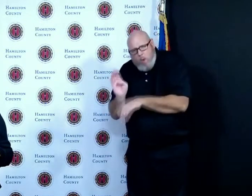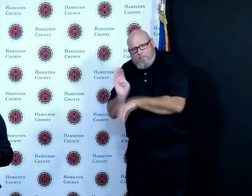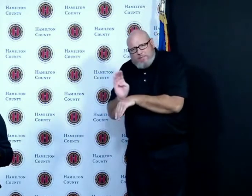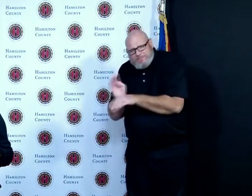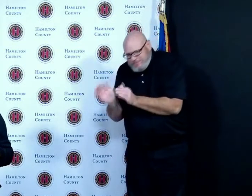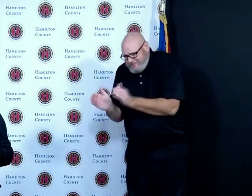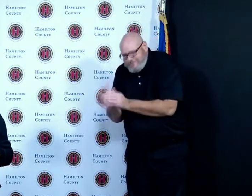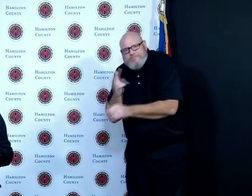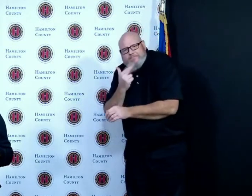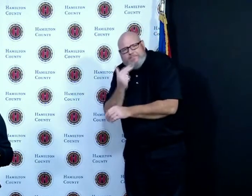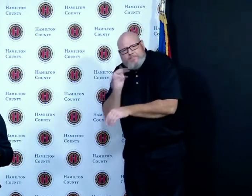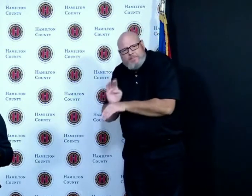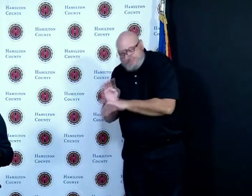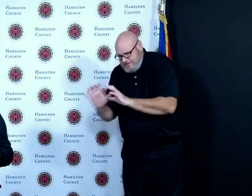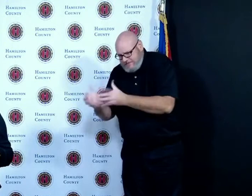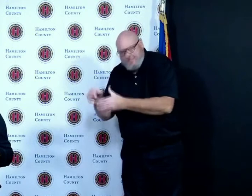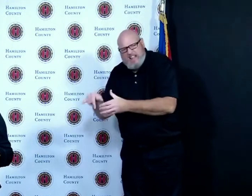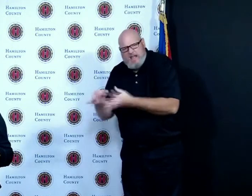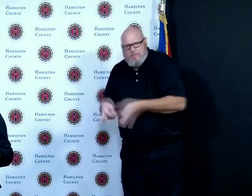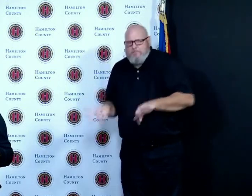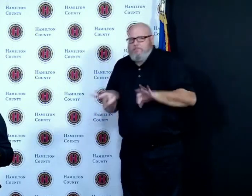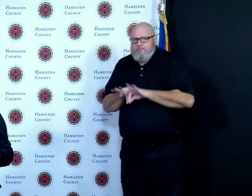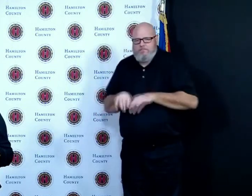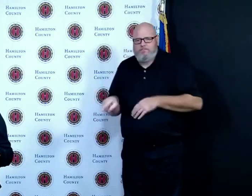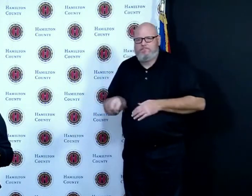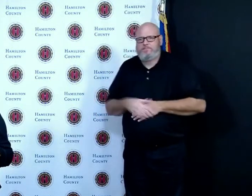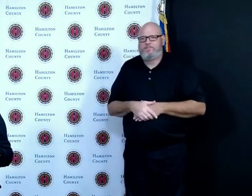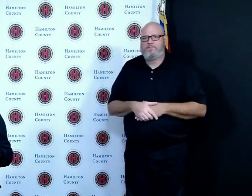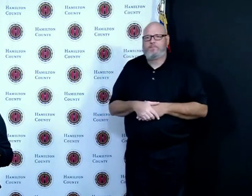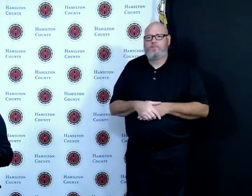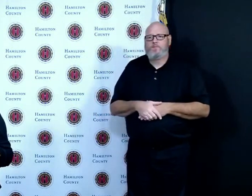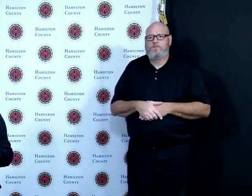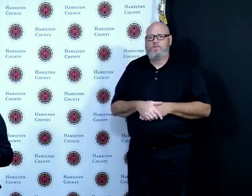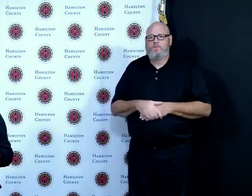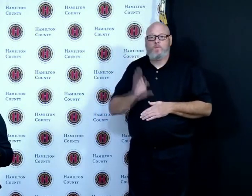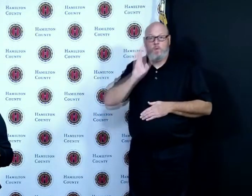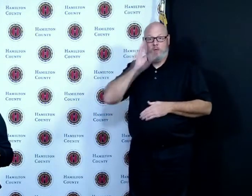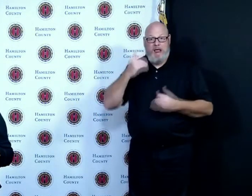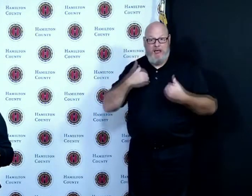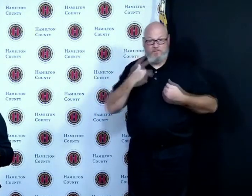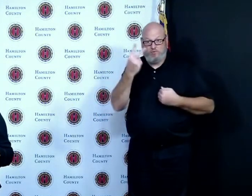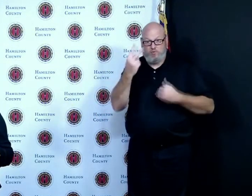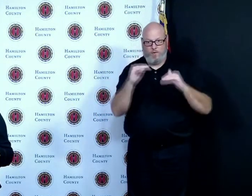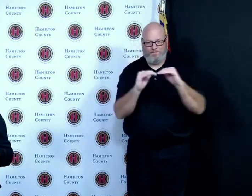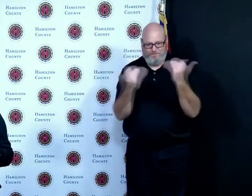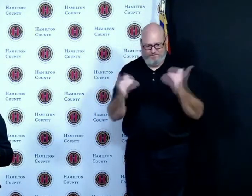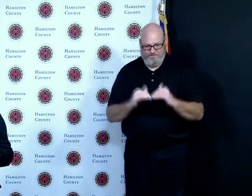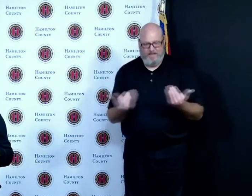other counties we have to compete with we also have a new administration at the federal level